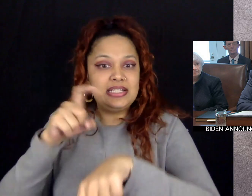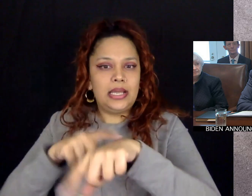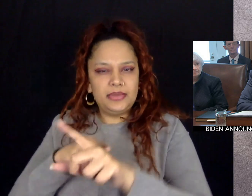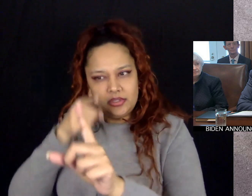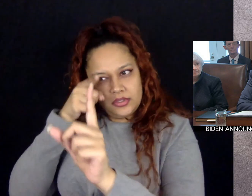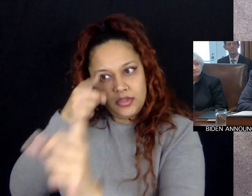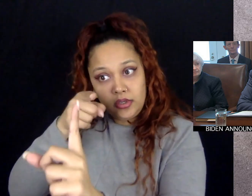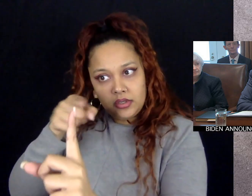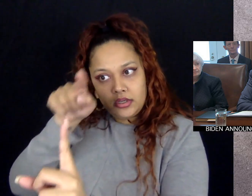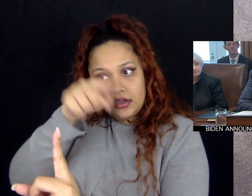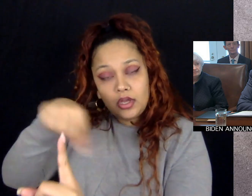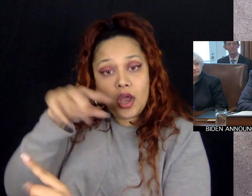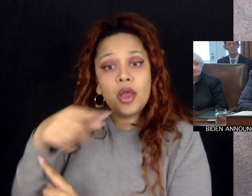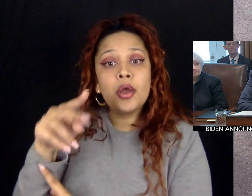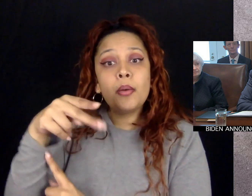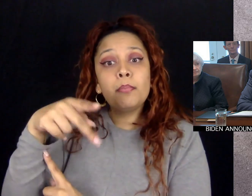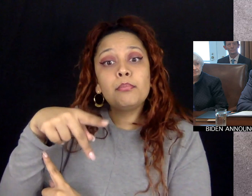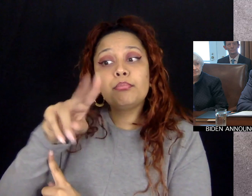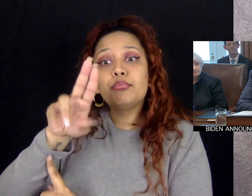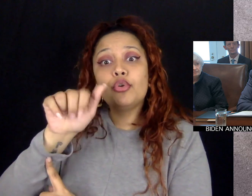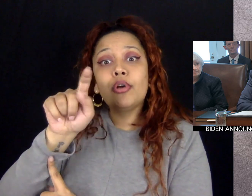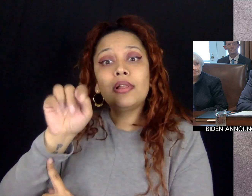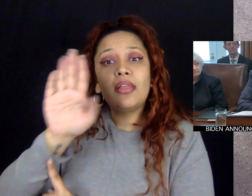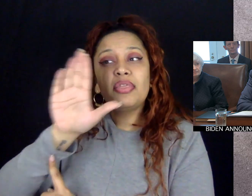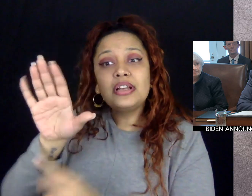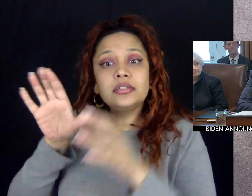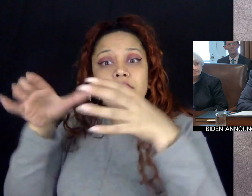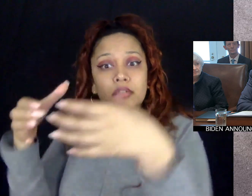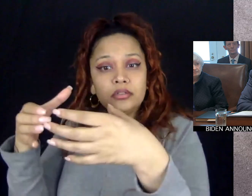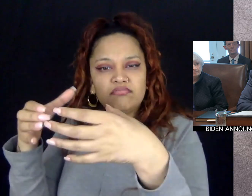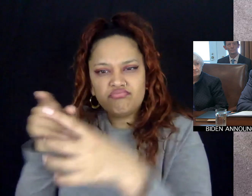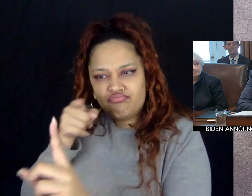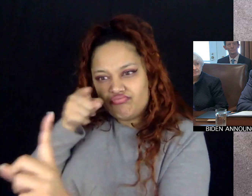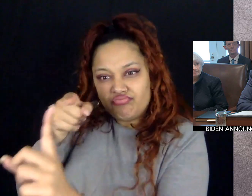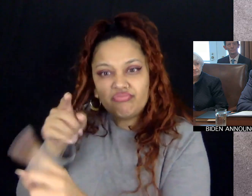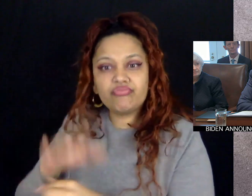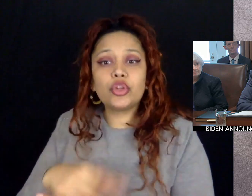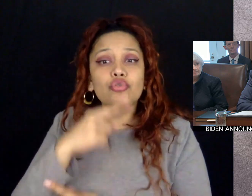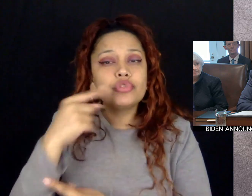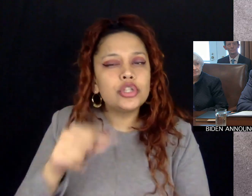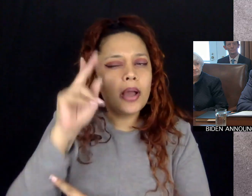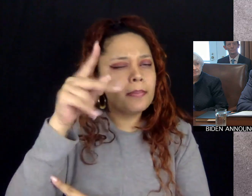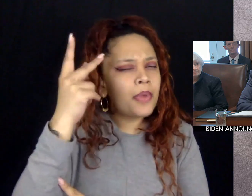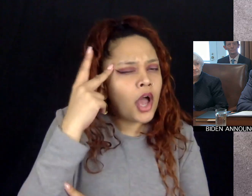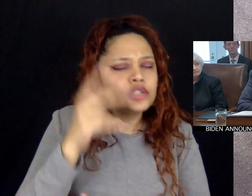President Biden has announced more sanctions this time targeting Putin's associates